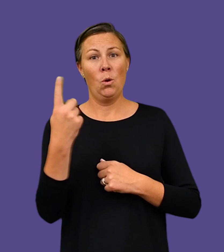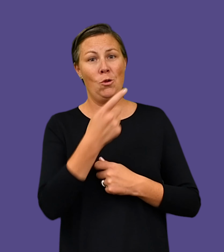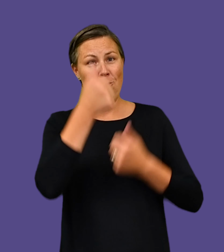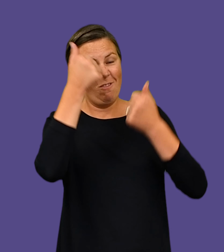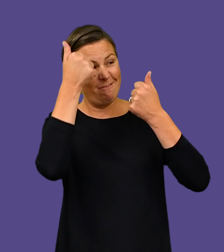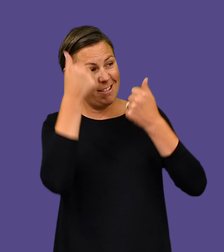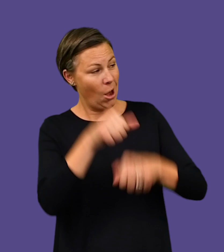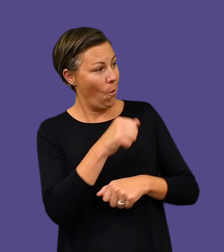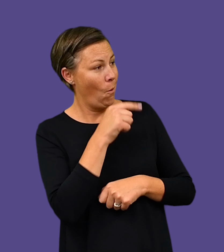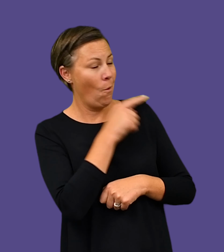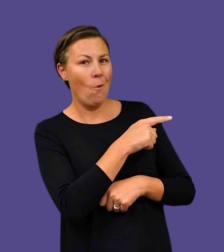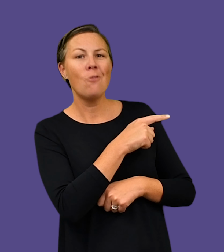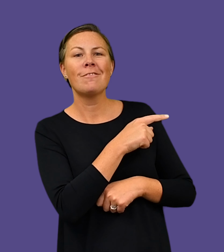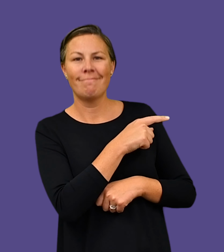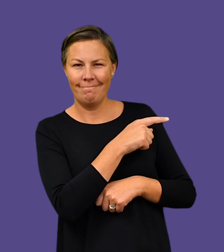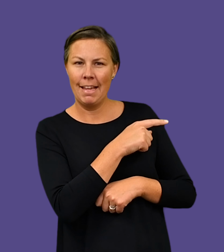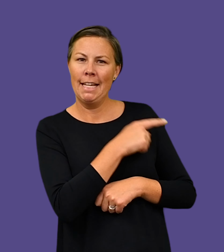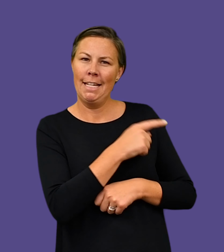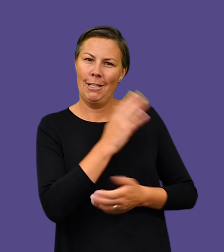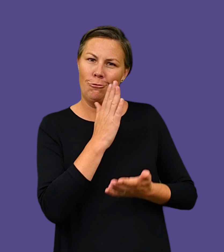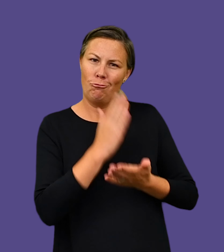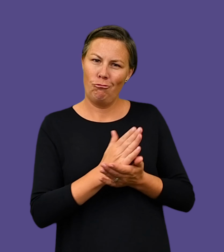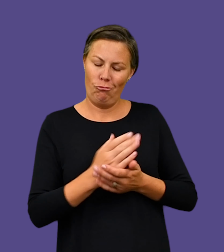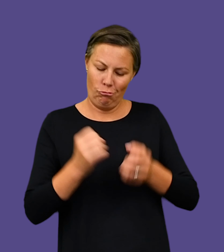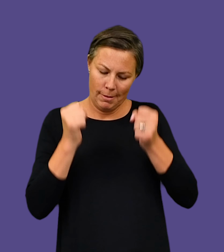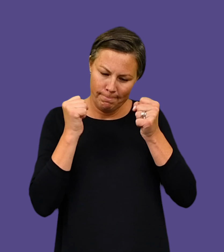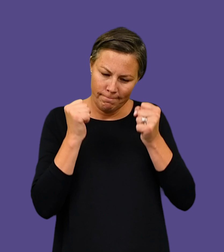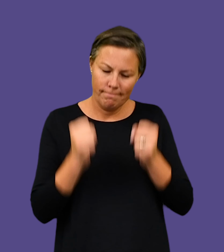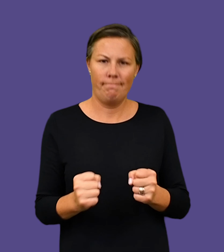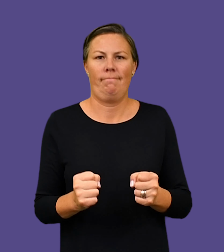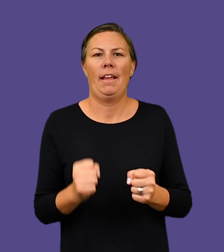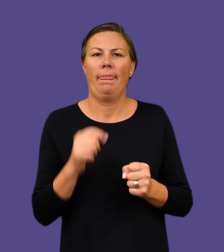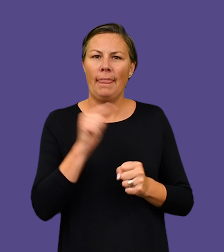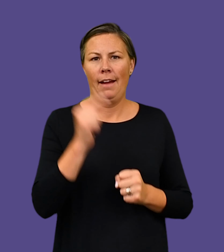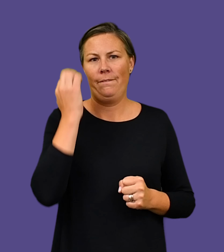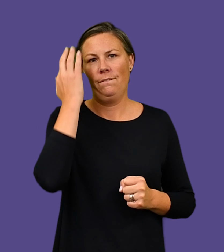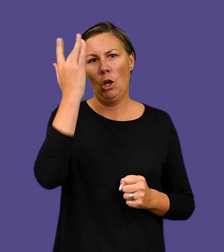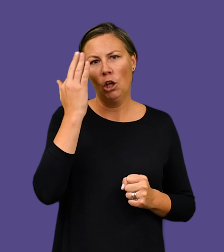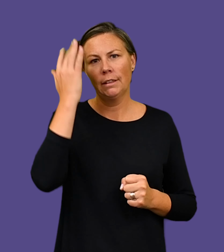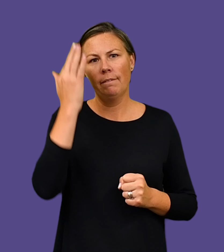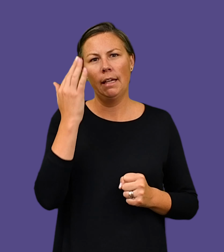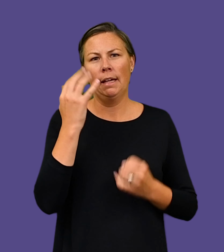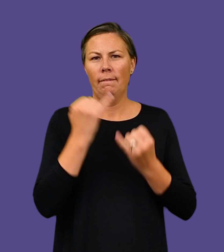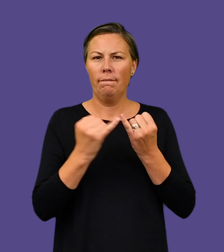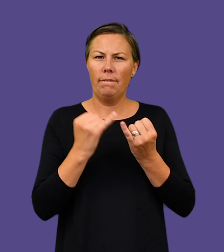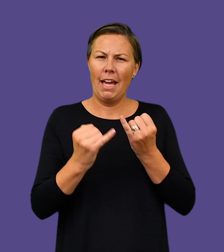Those who know Michael understand that Yindyamarra is at the heart of his gracious, considered,